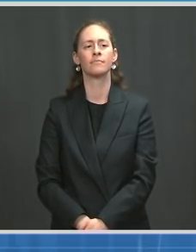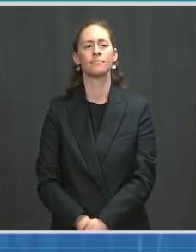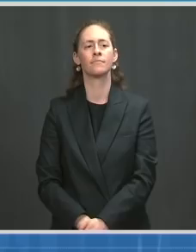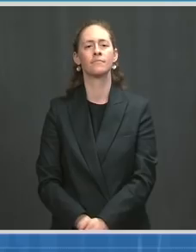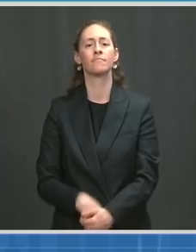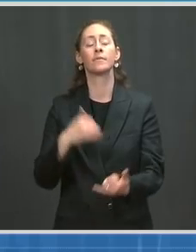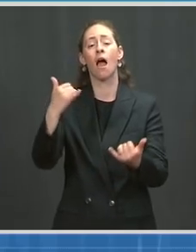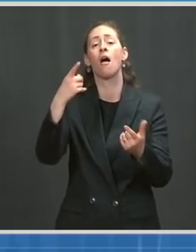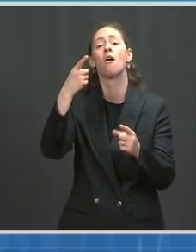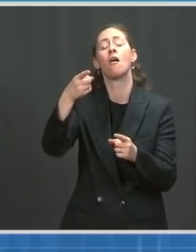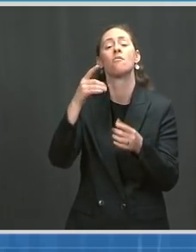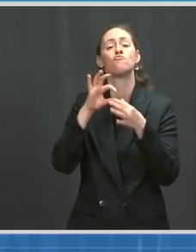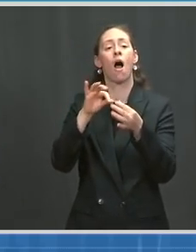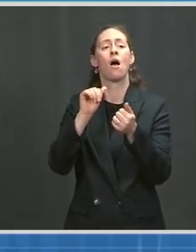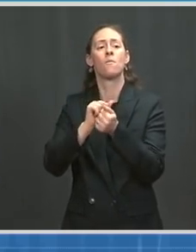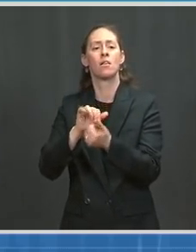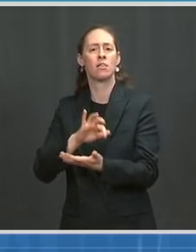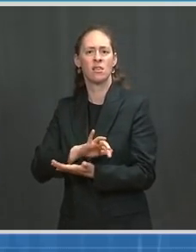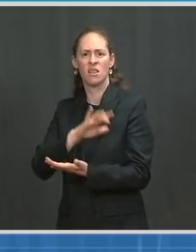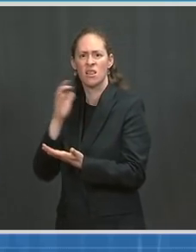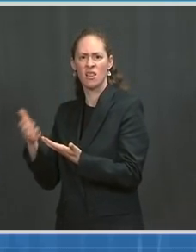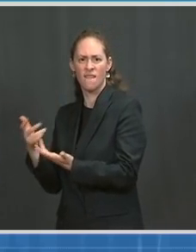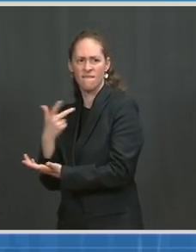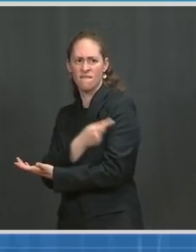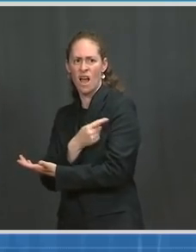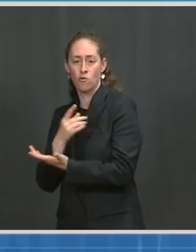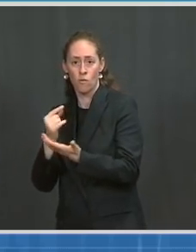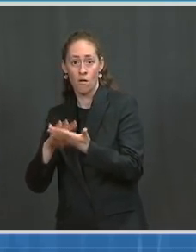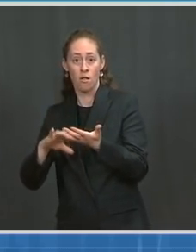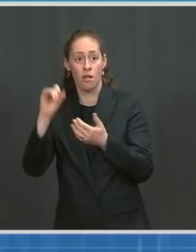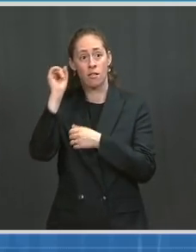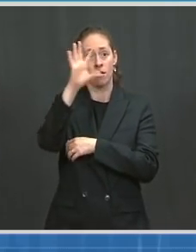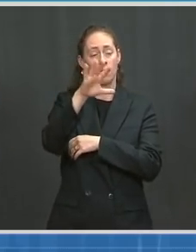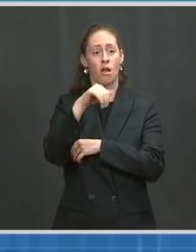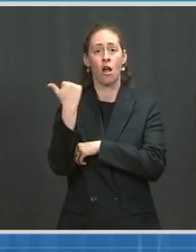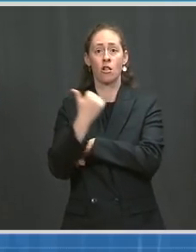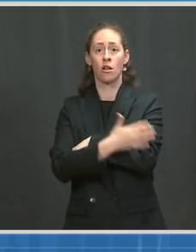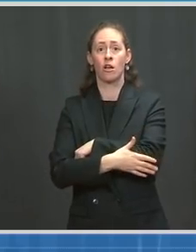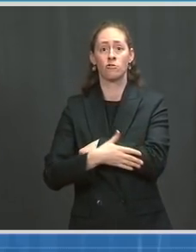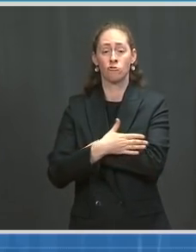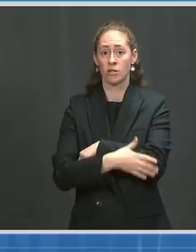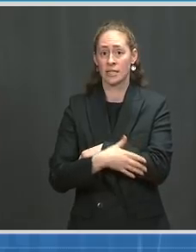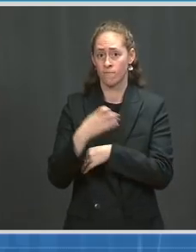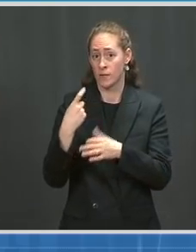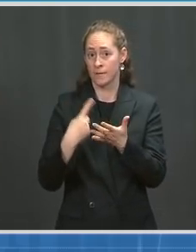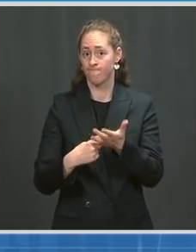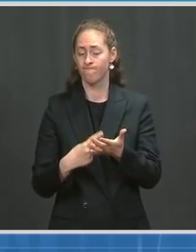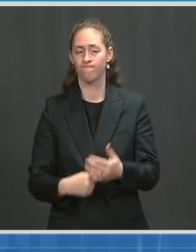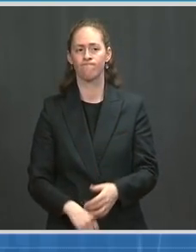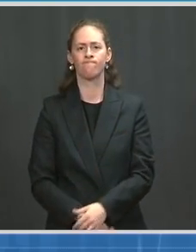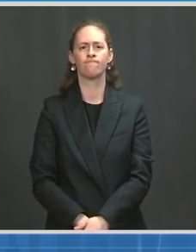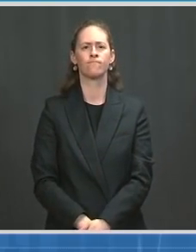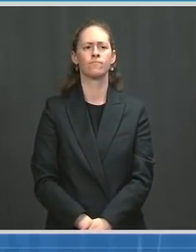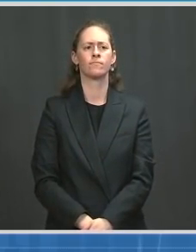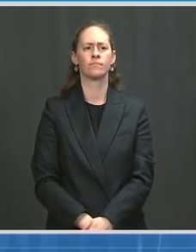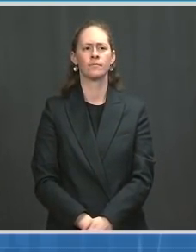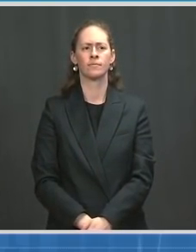To confirm that, we have committed that before the Fourth of July --